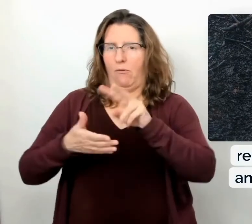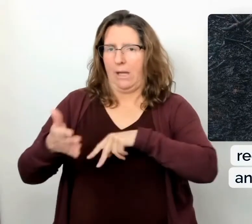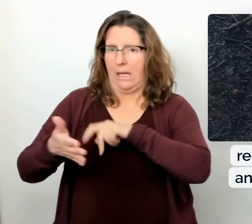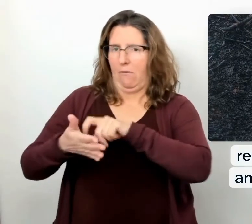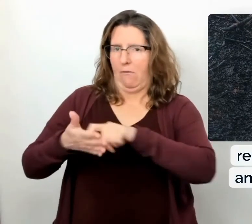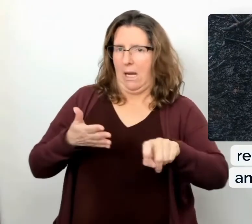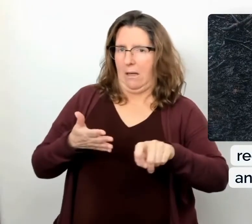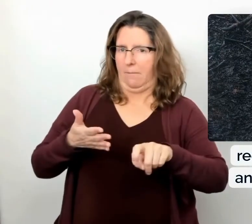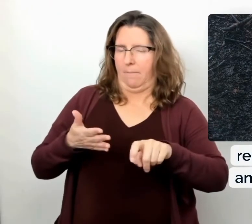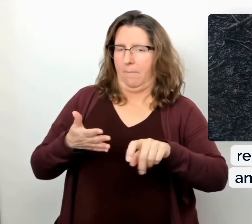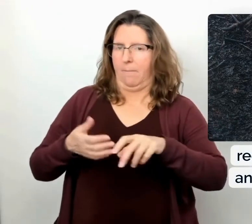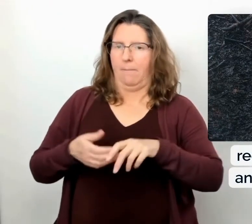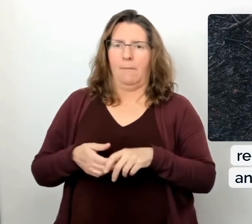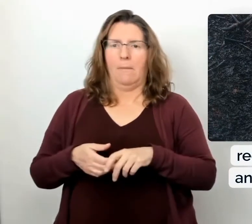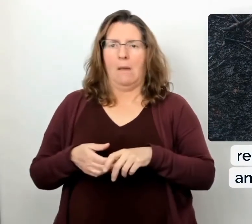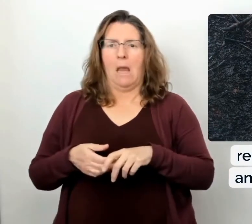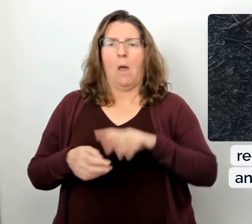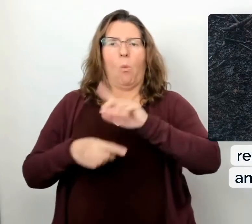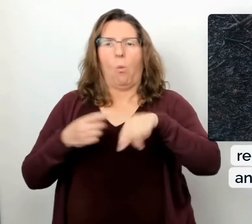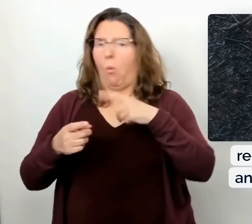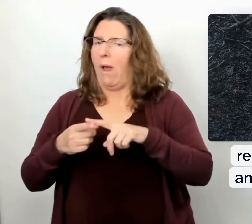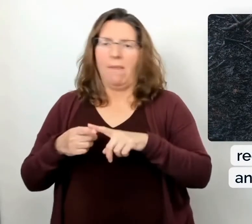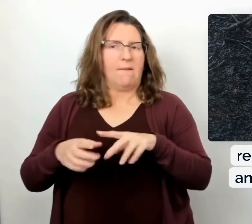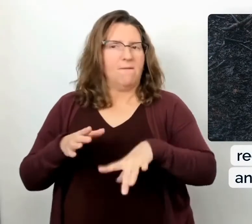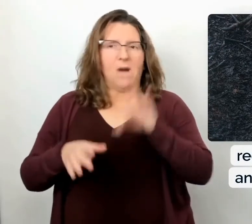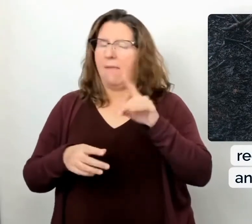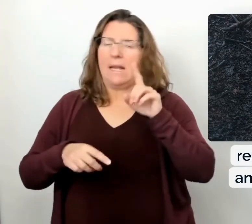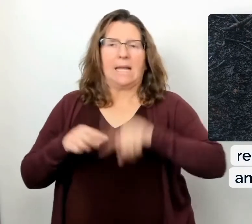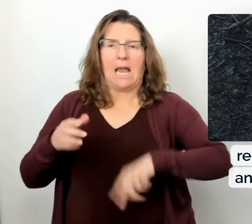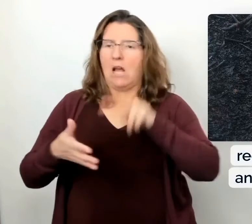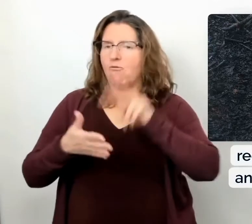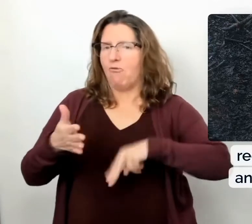stop trying to improve their reading skills because they sense they are falling behind,